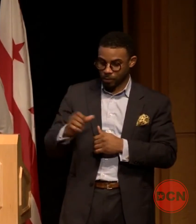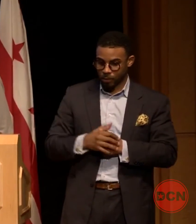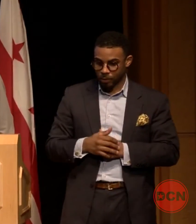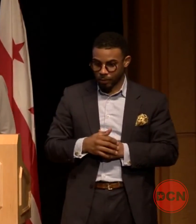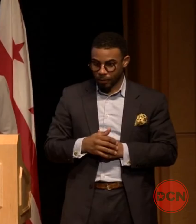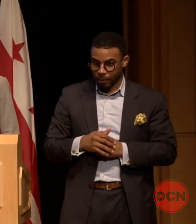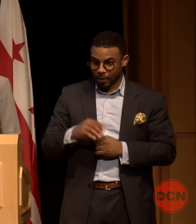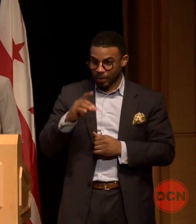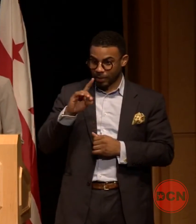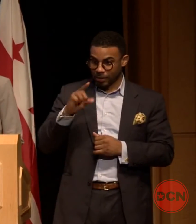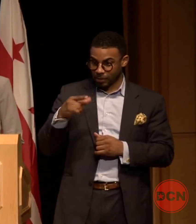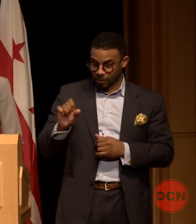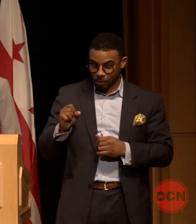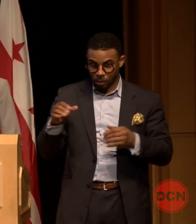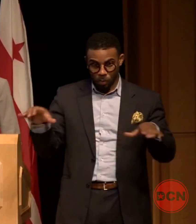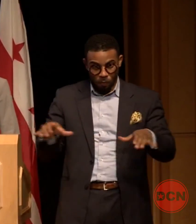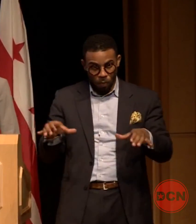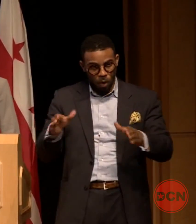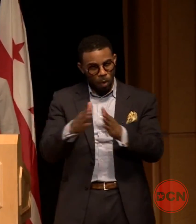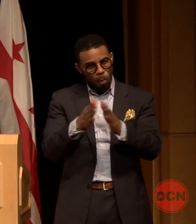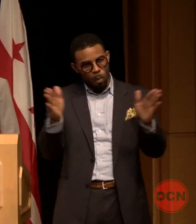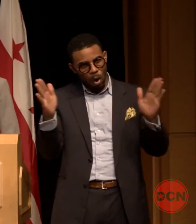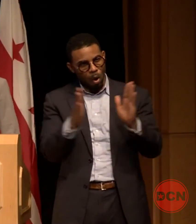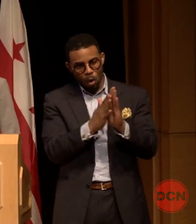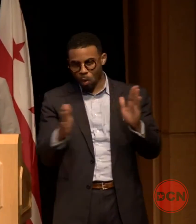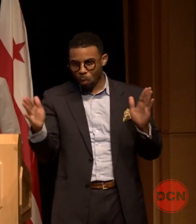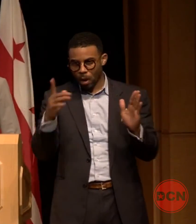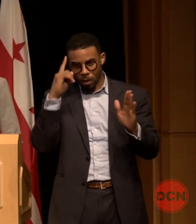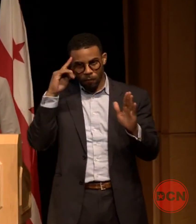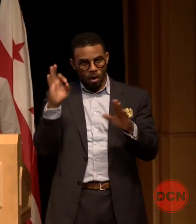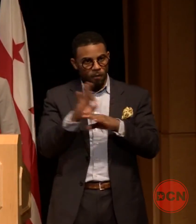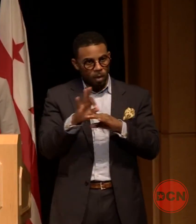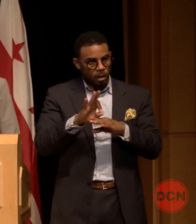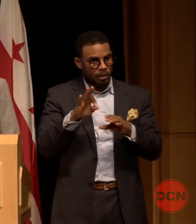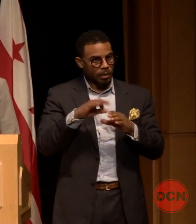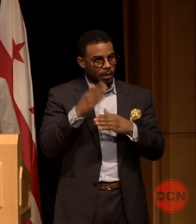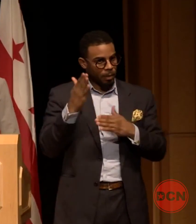DGS PERFORMS A BROAD RANGE OF FUNCTIONS ON BEHALF OF OUR